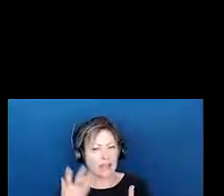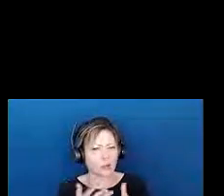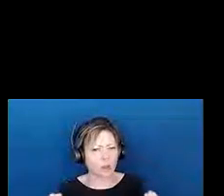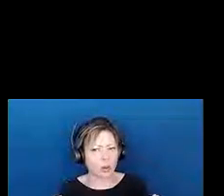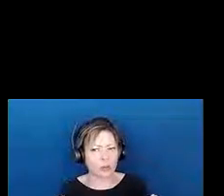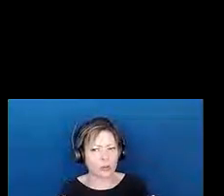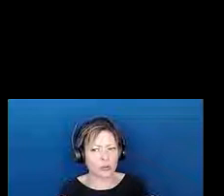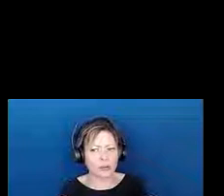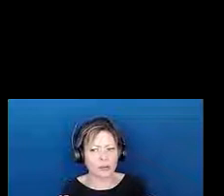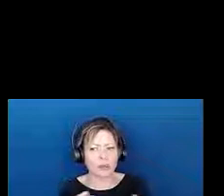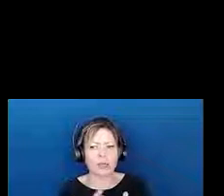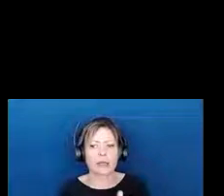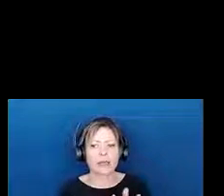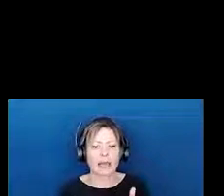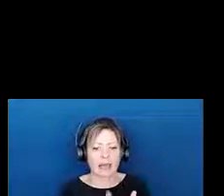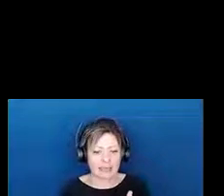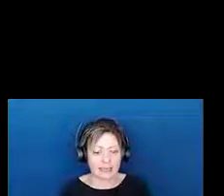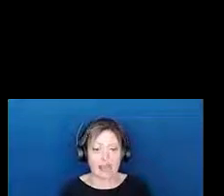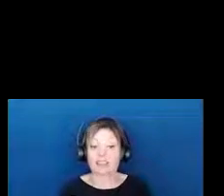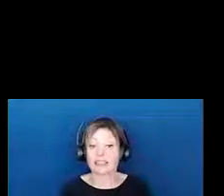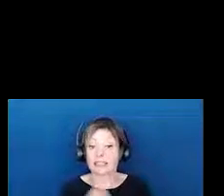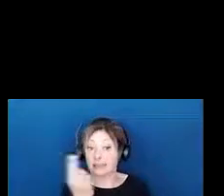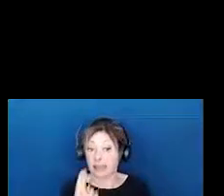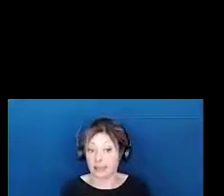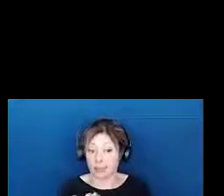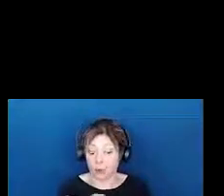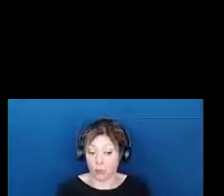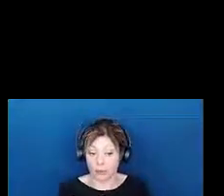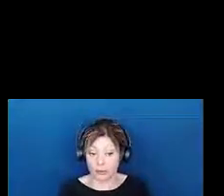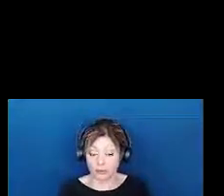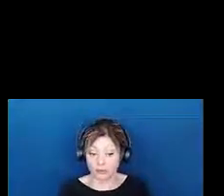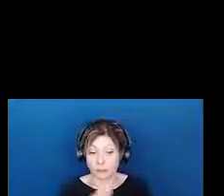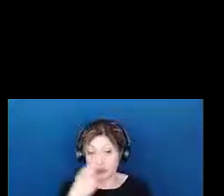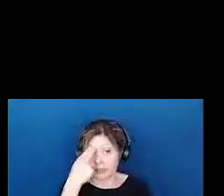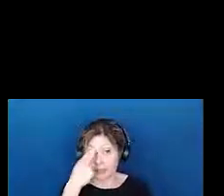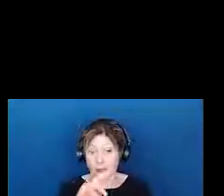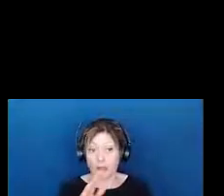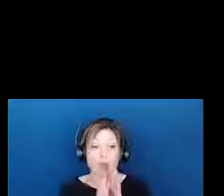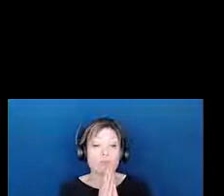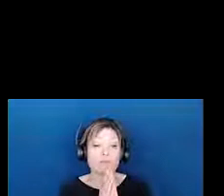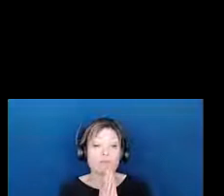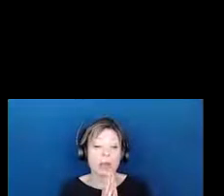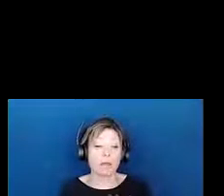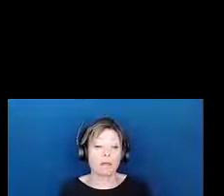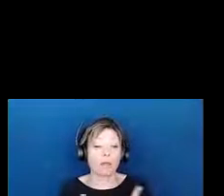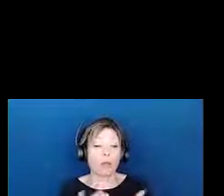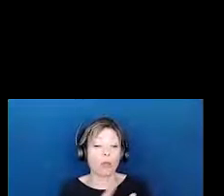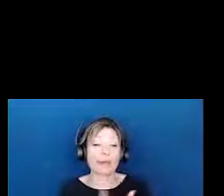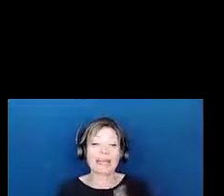This is um the next artwork and this is called prayer for the heathlands um and it's by ceramic